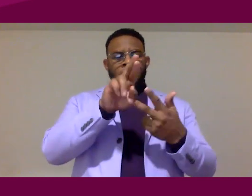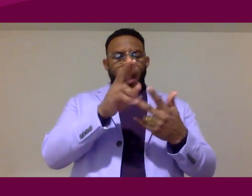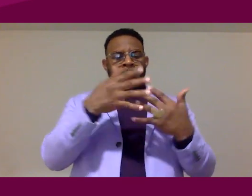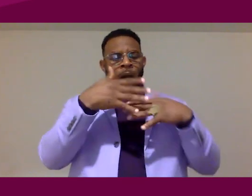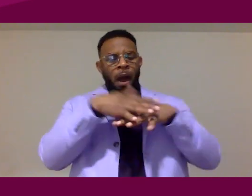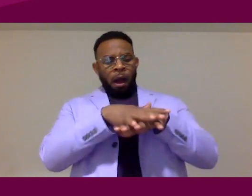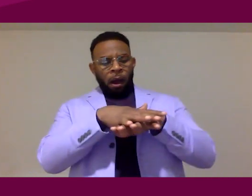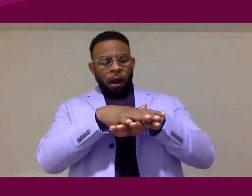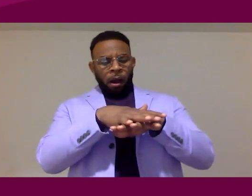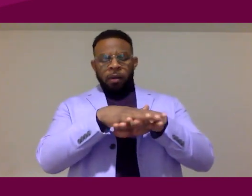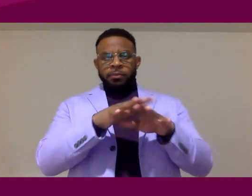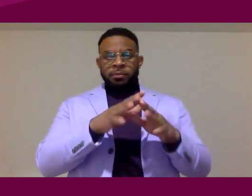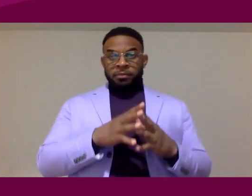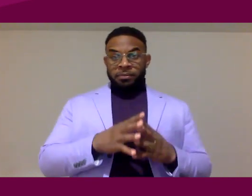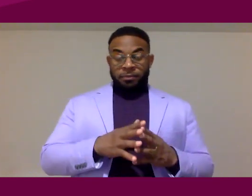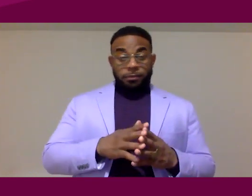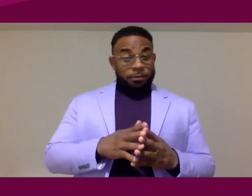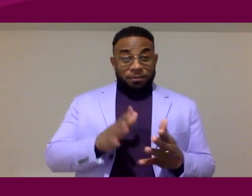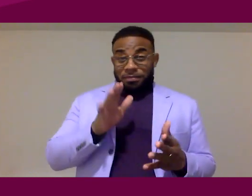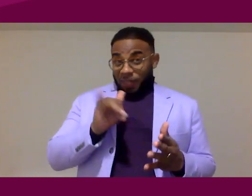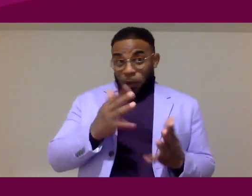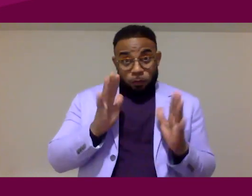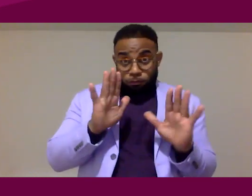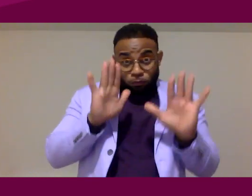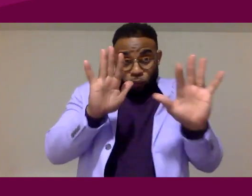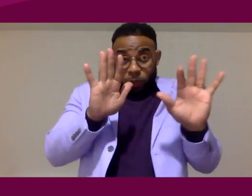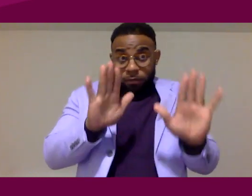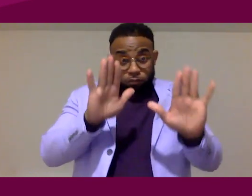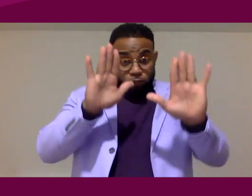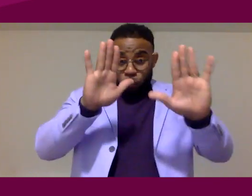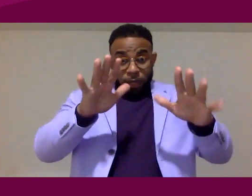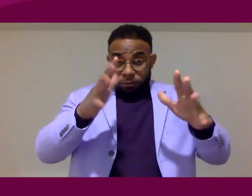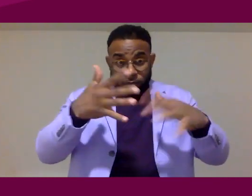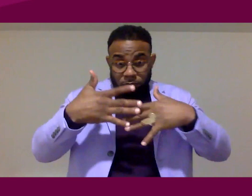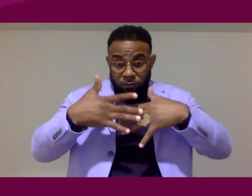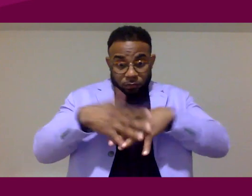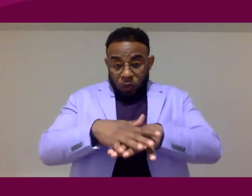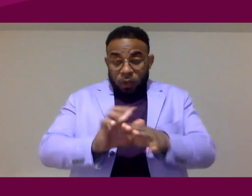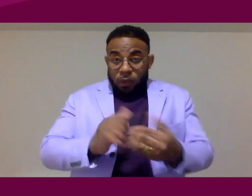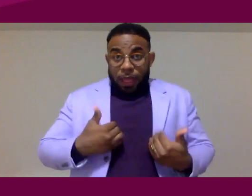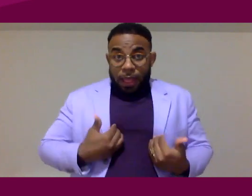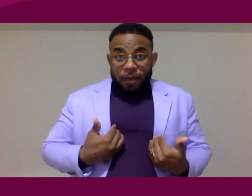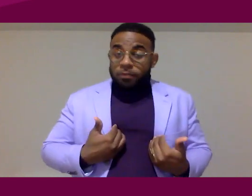integrations. So, that was great. It's a great integration to have.